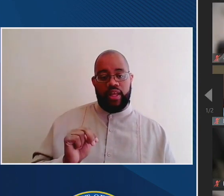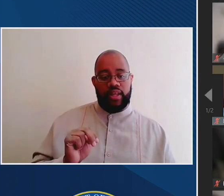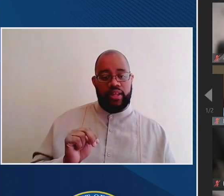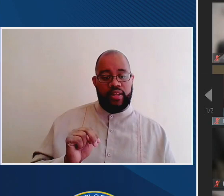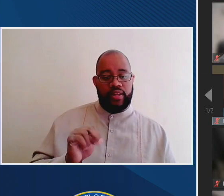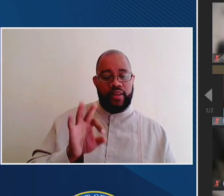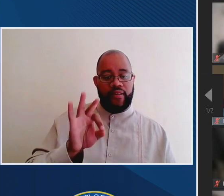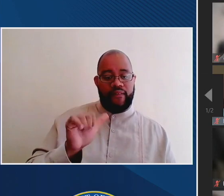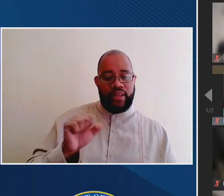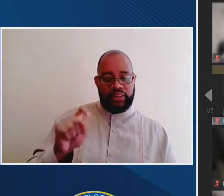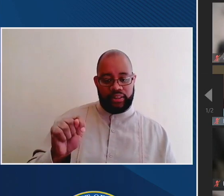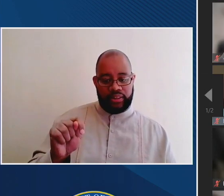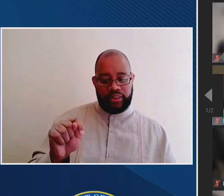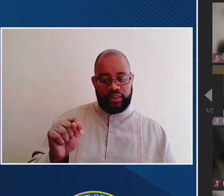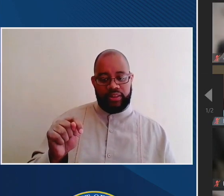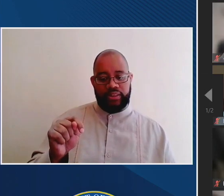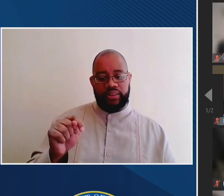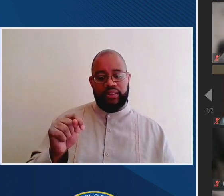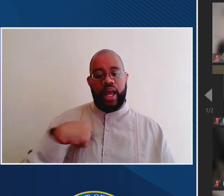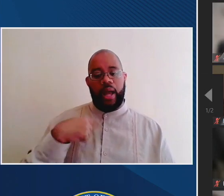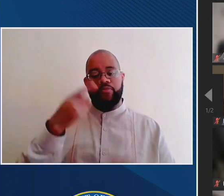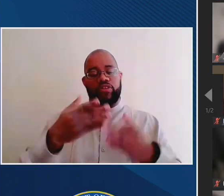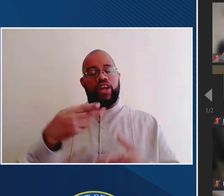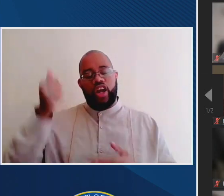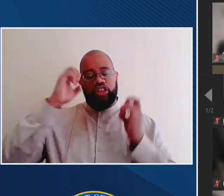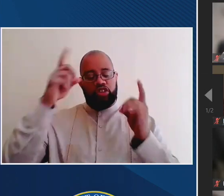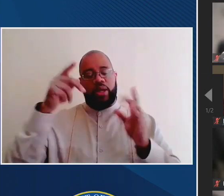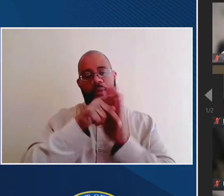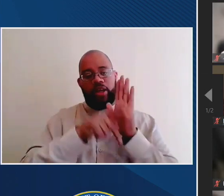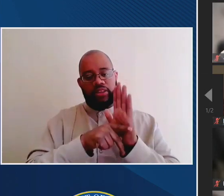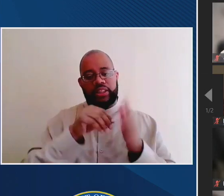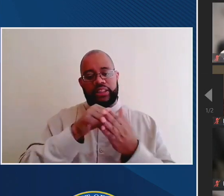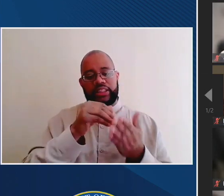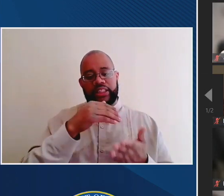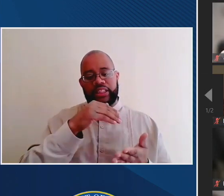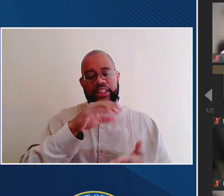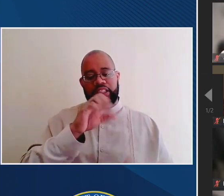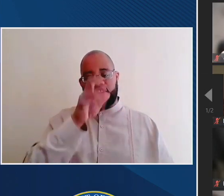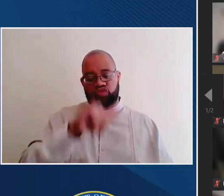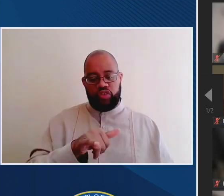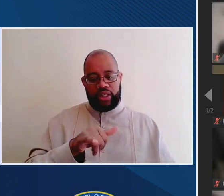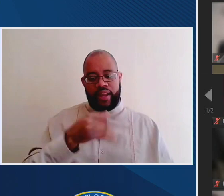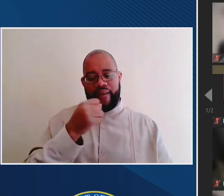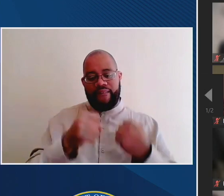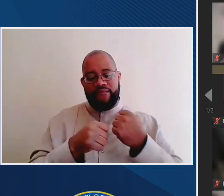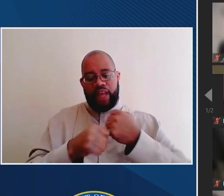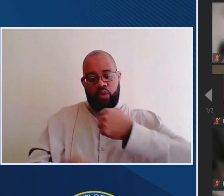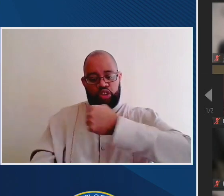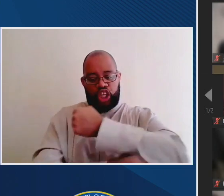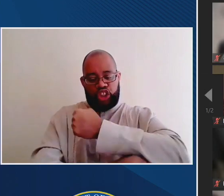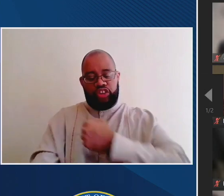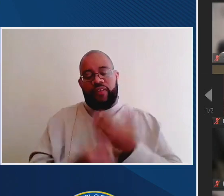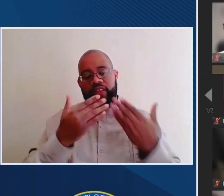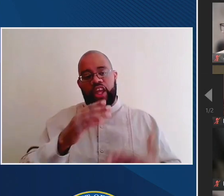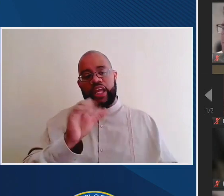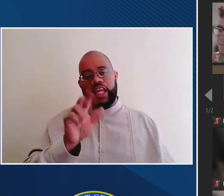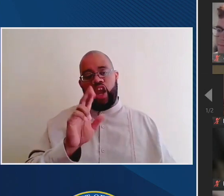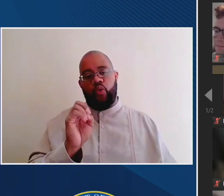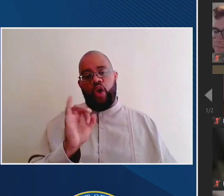I'm a director of higher education policy at the Century Foundation. Thank you. Thanks, Carolyn. Good to see you again.